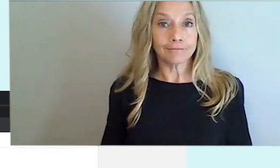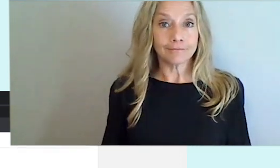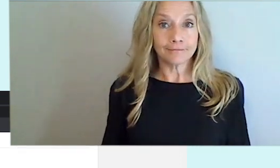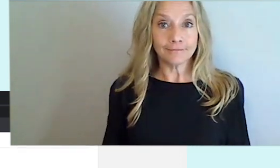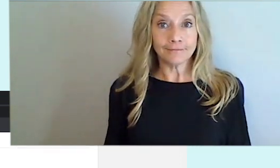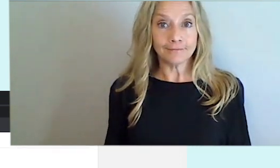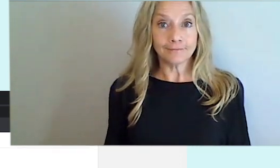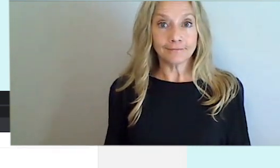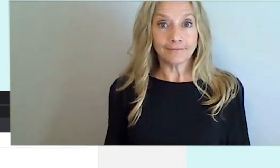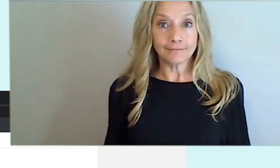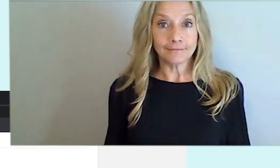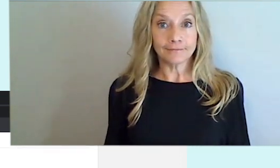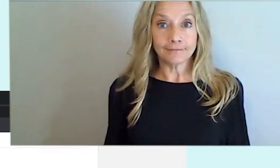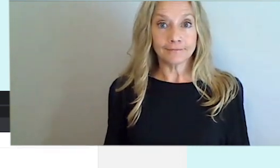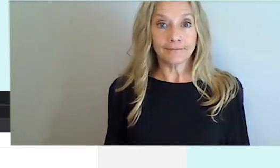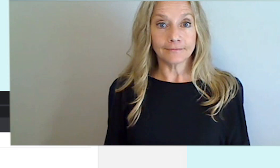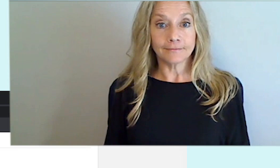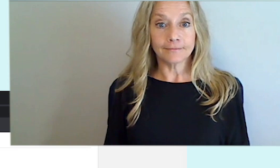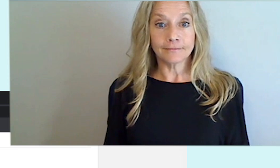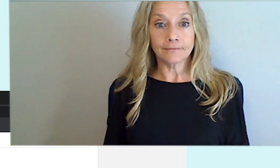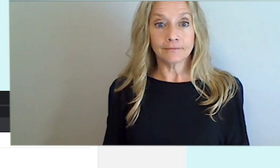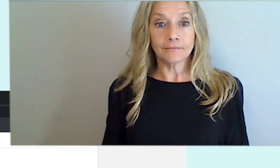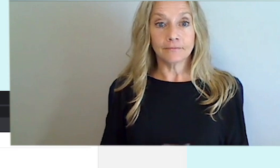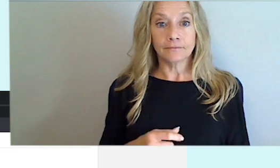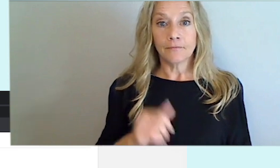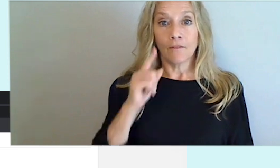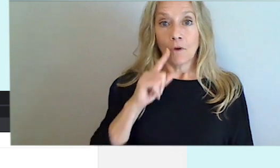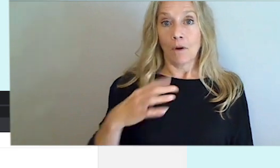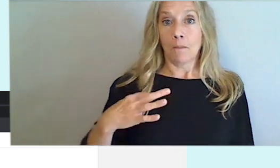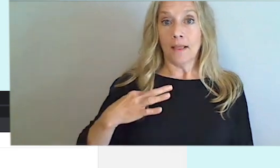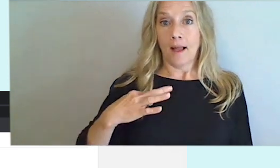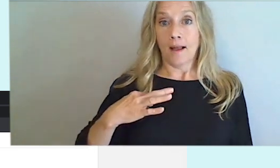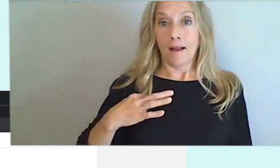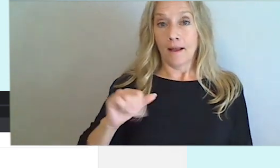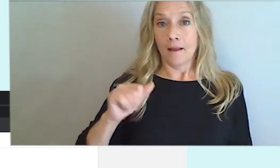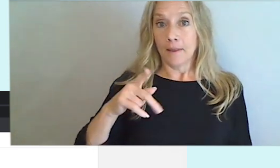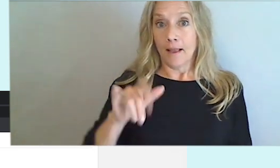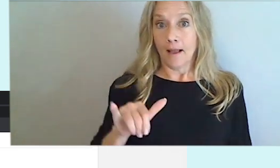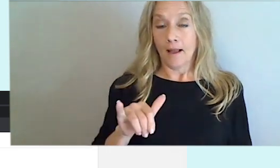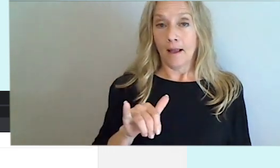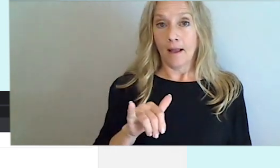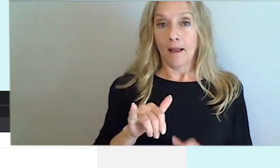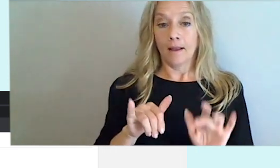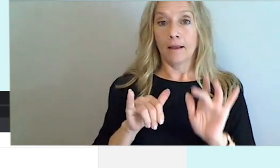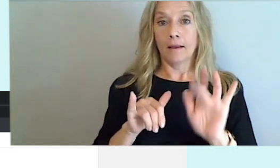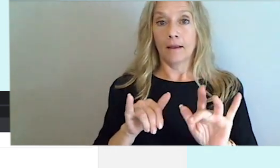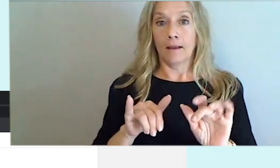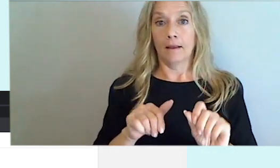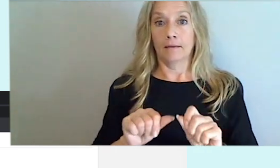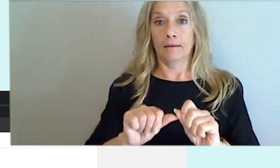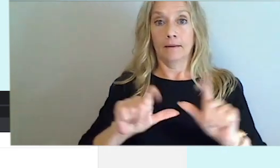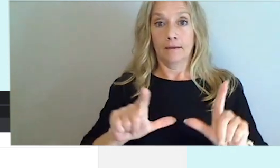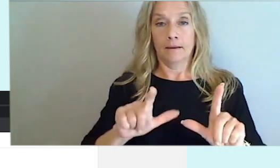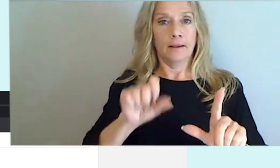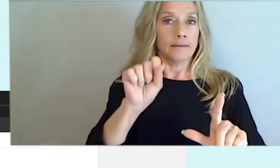In the applying for a covered section you can select yes or no. In this example, the new person being added by